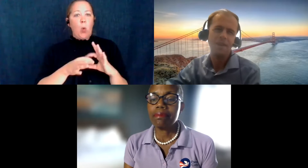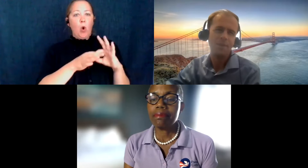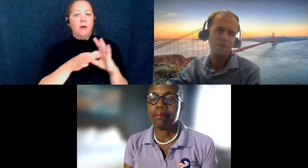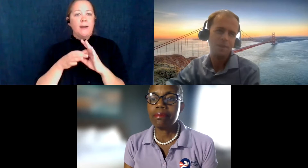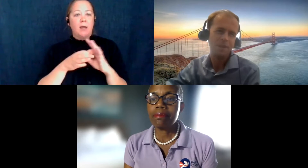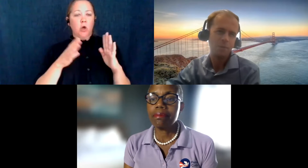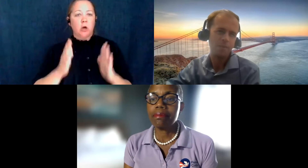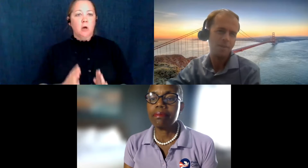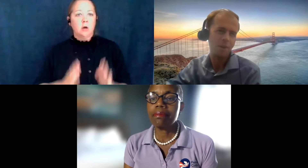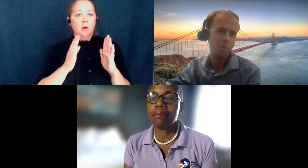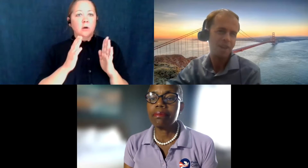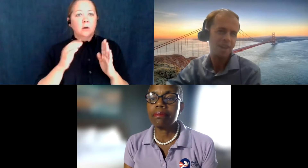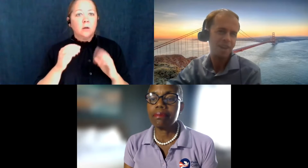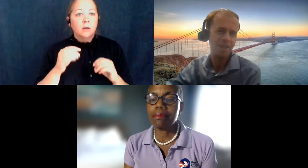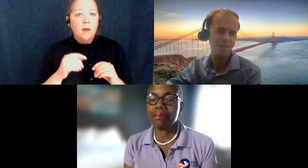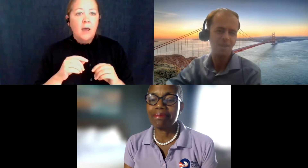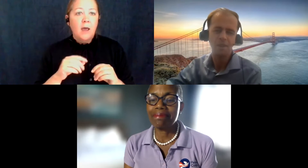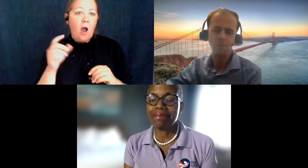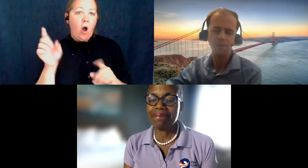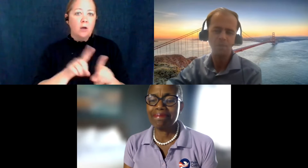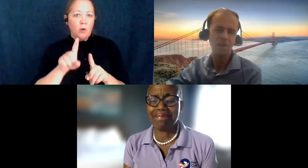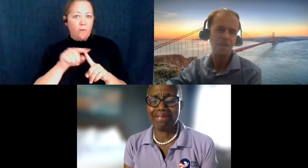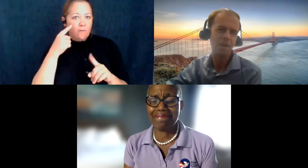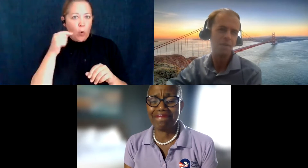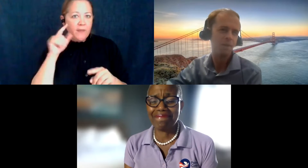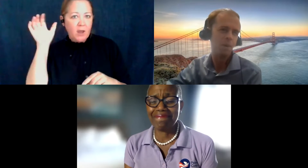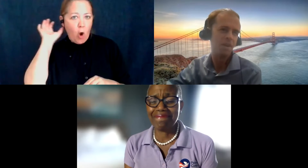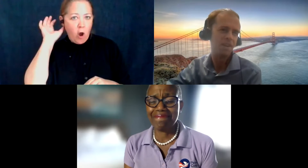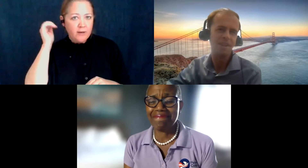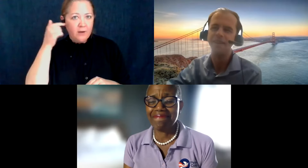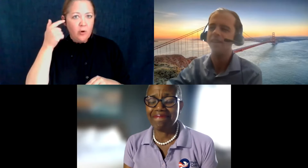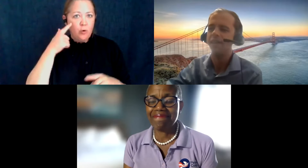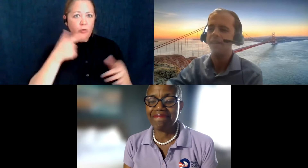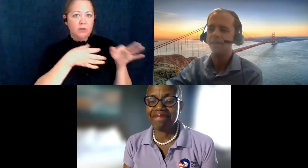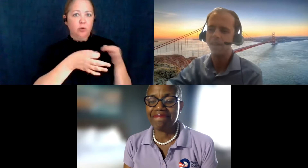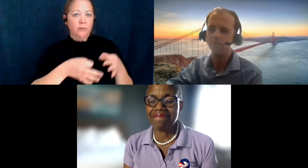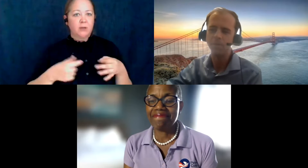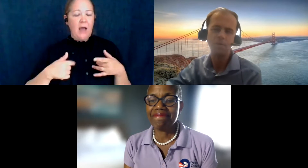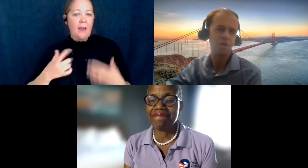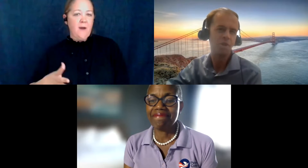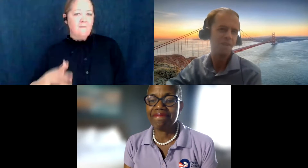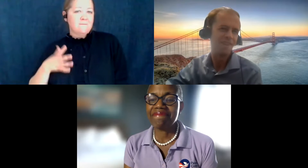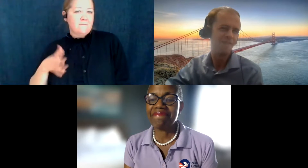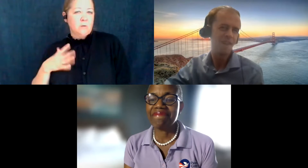I am a suave, debonair white guy with dark blond hair wearing a sky blue dress shirt. I would tell